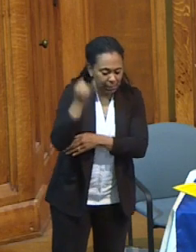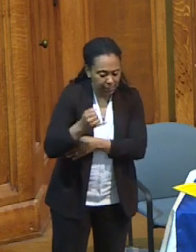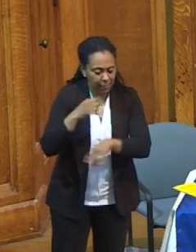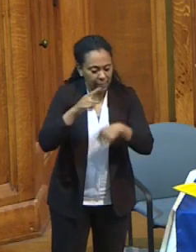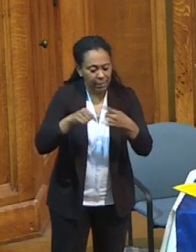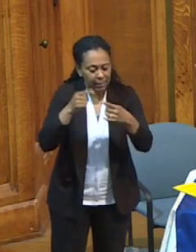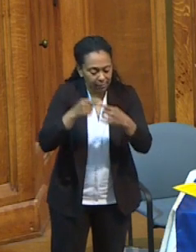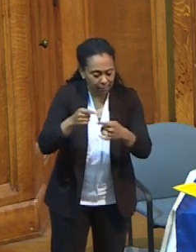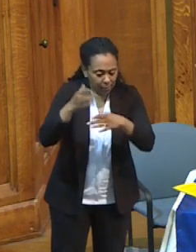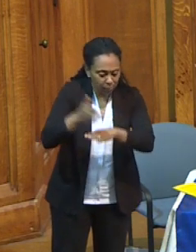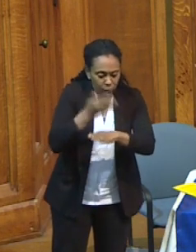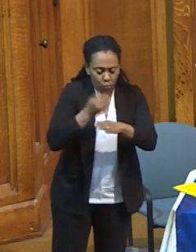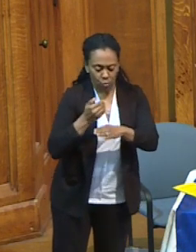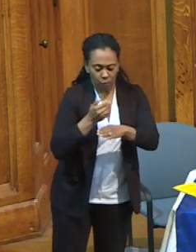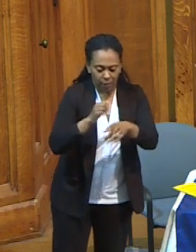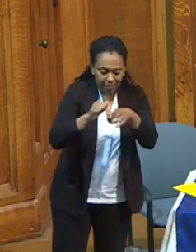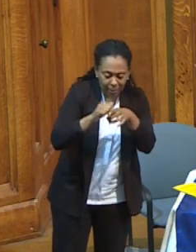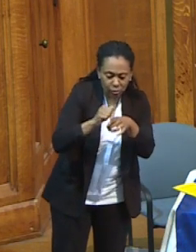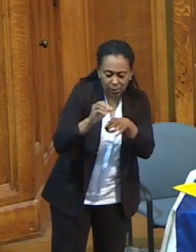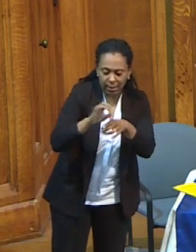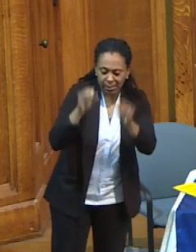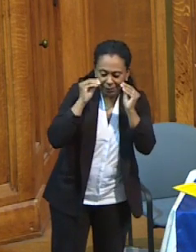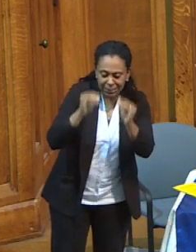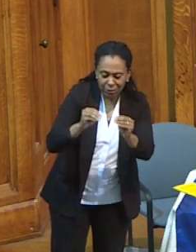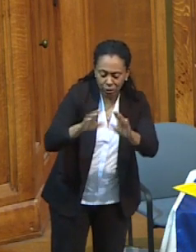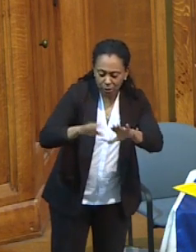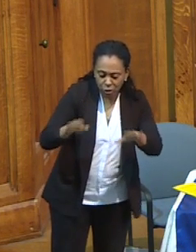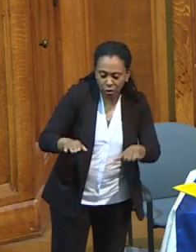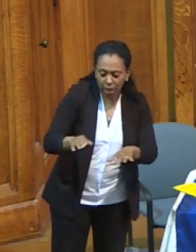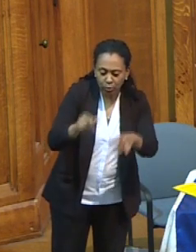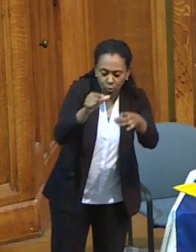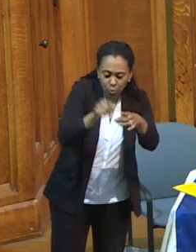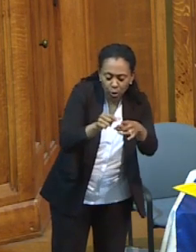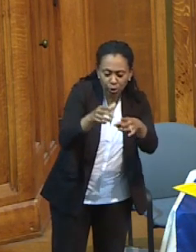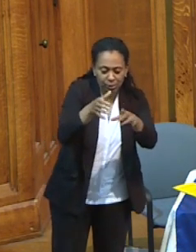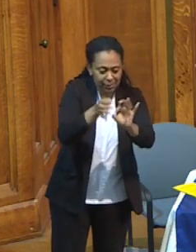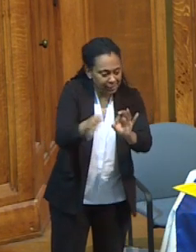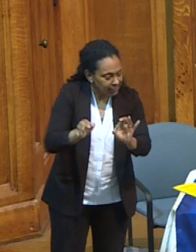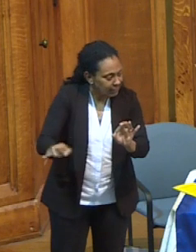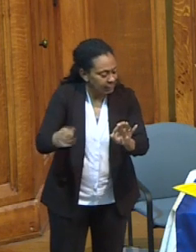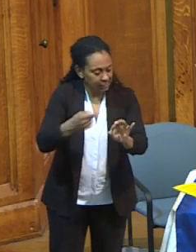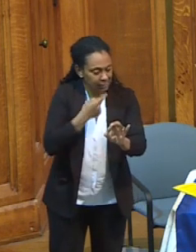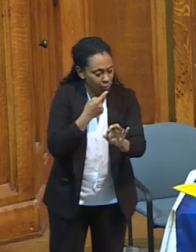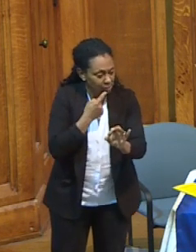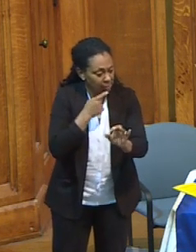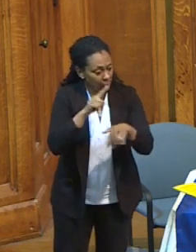of teaching the child words and sentences he would say well, when you write it down